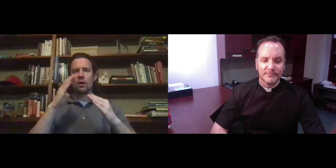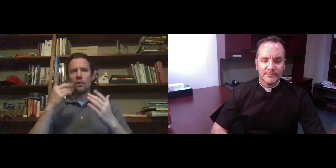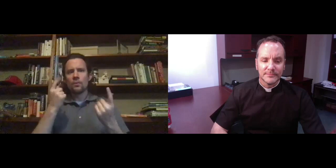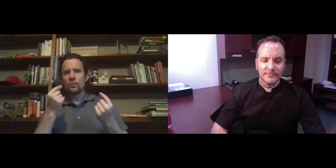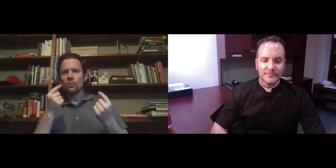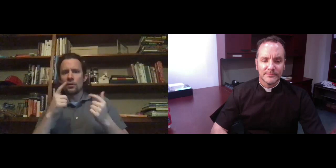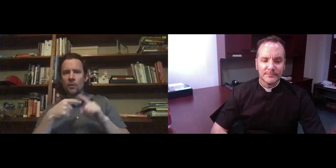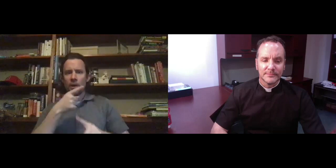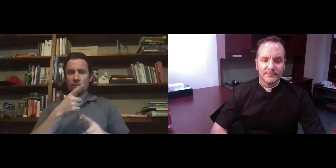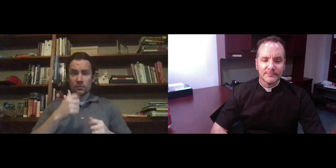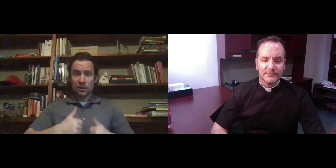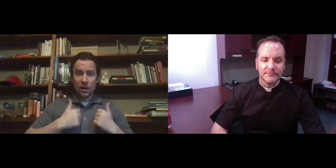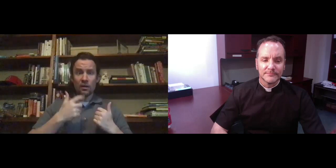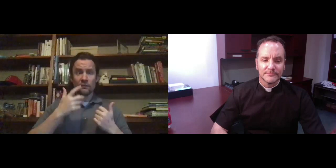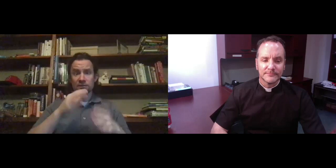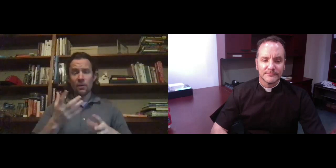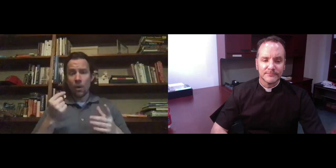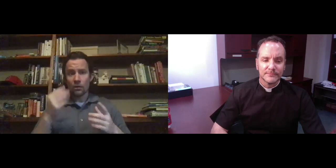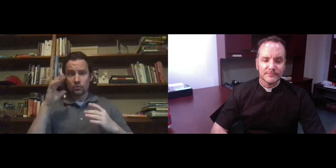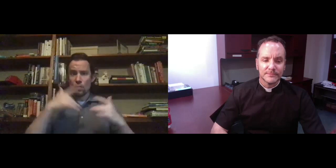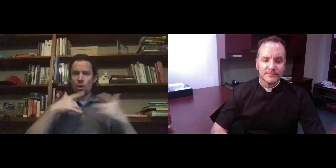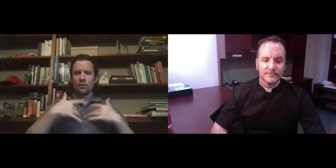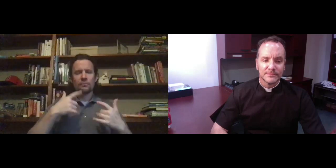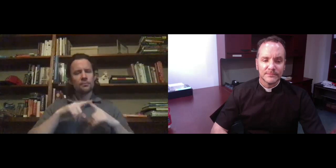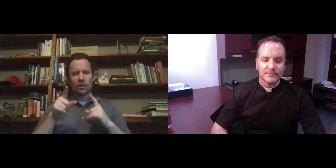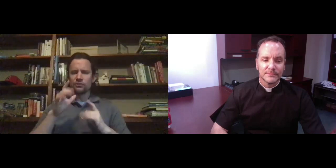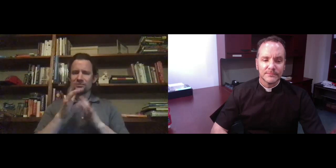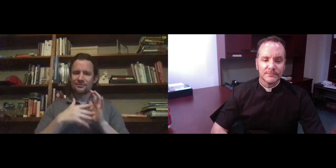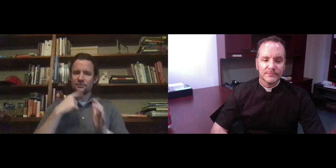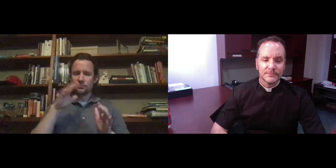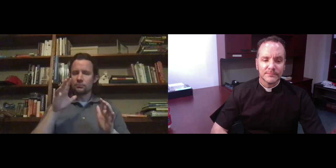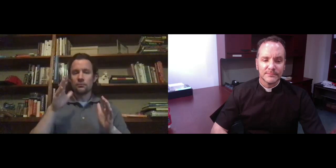Jesus was trying to teach his disciples in this moment to not worry about those